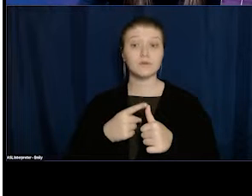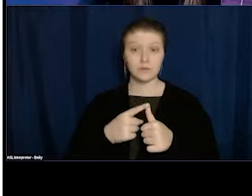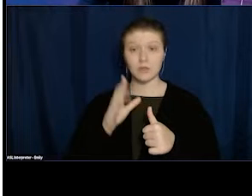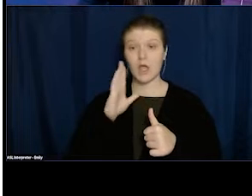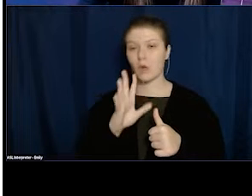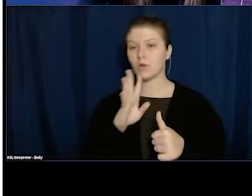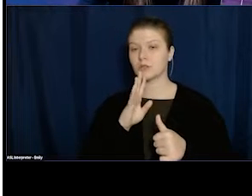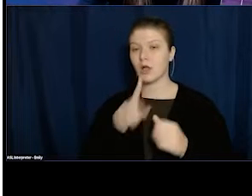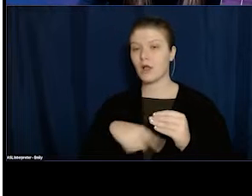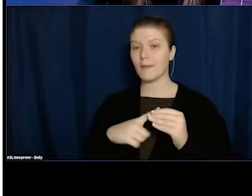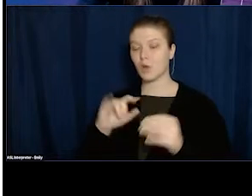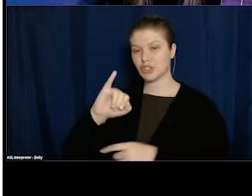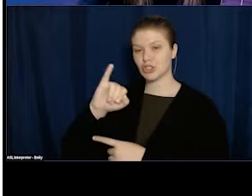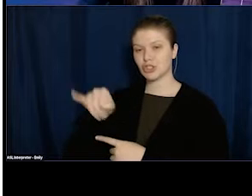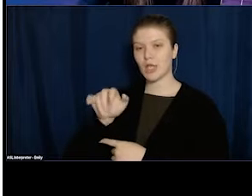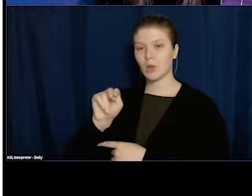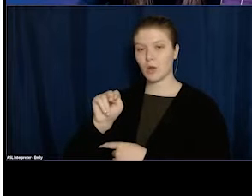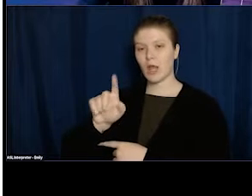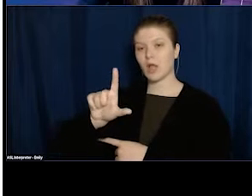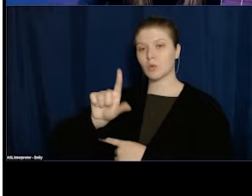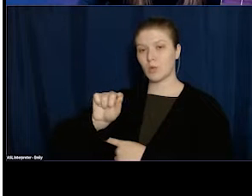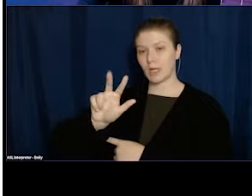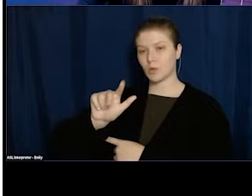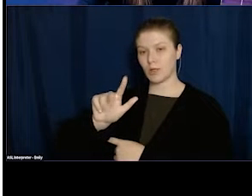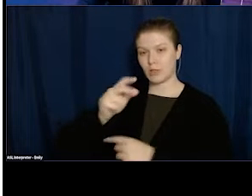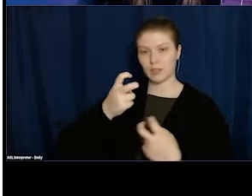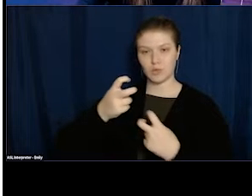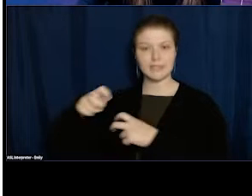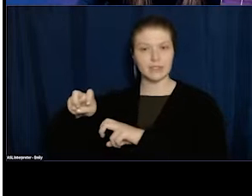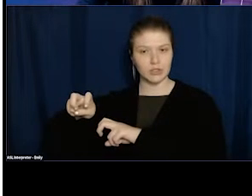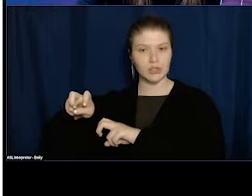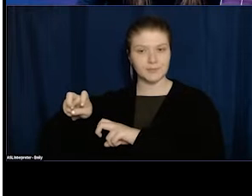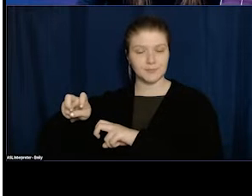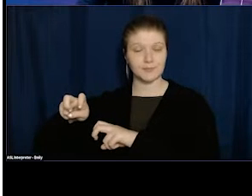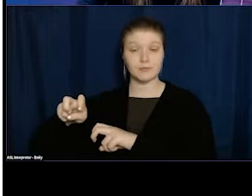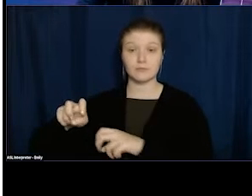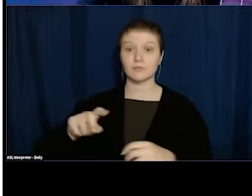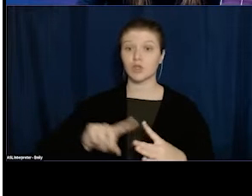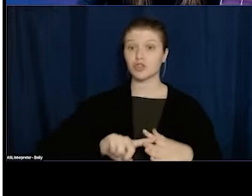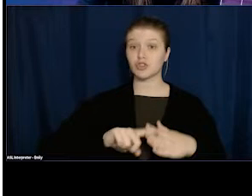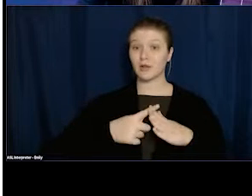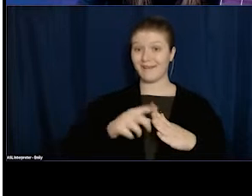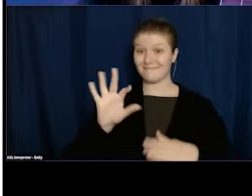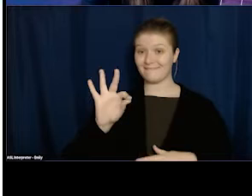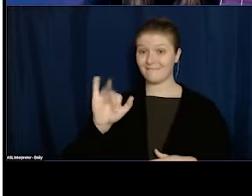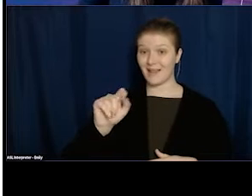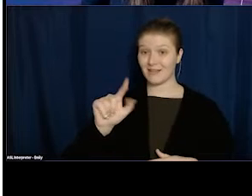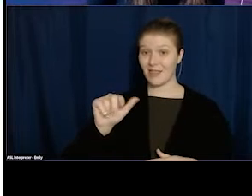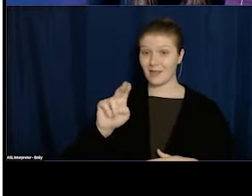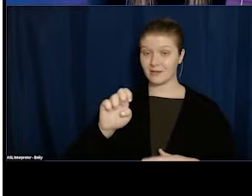about the January 2023 transition from FastLane to Research.gov.